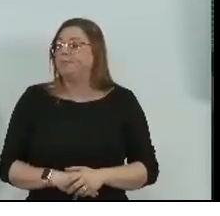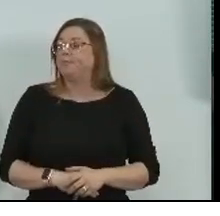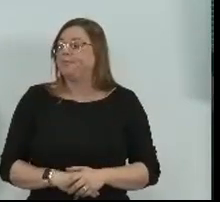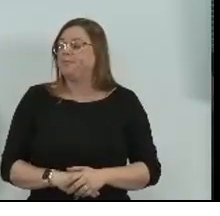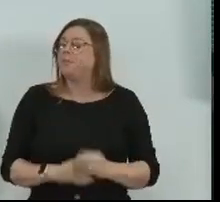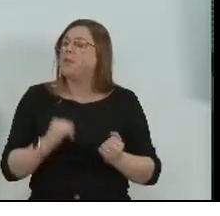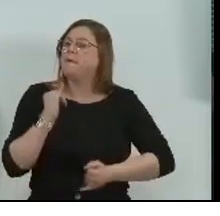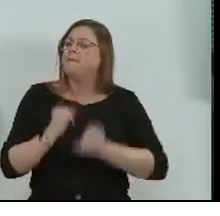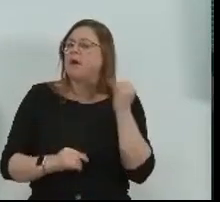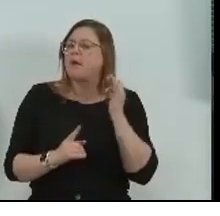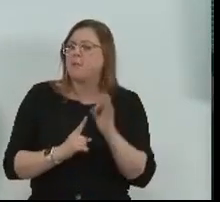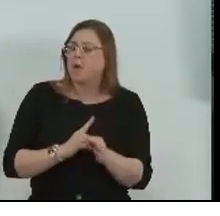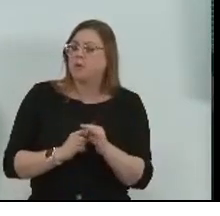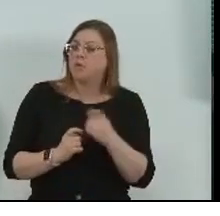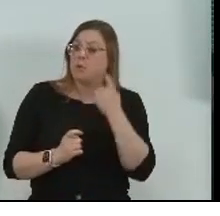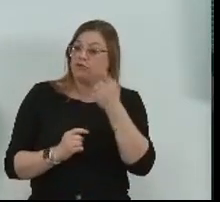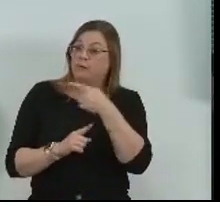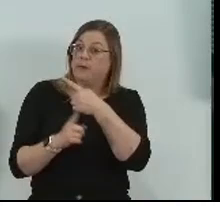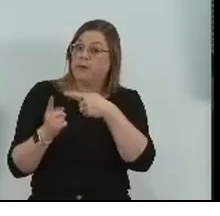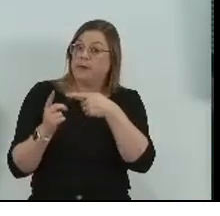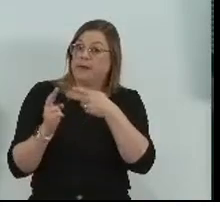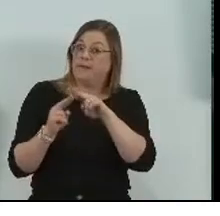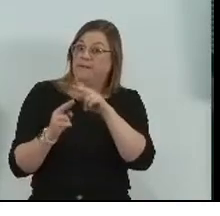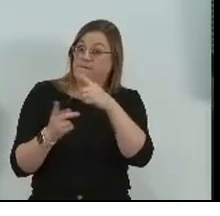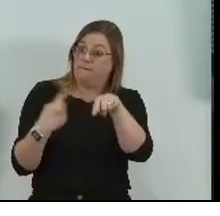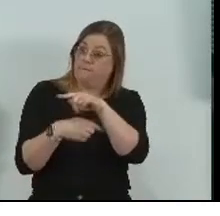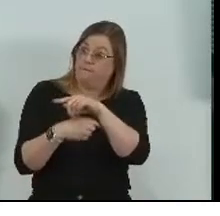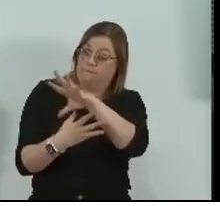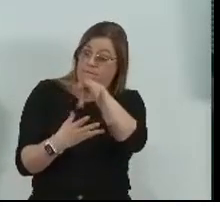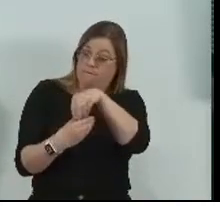I wonder whether those ingredients are what's made it possible for you to do it.